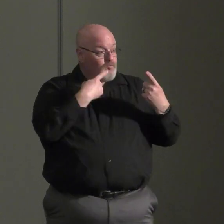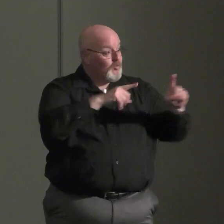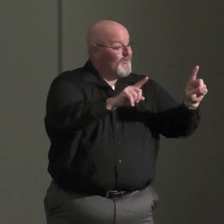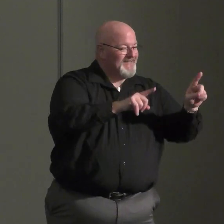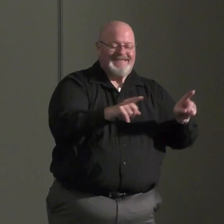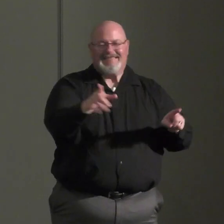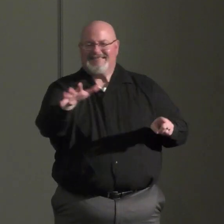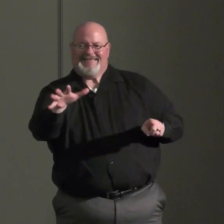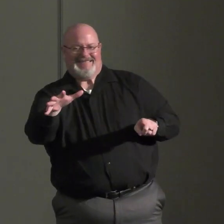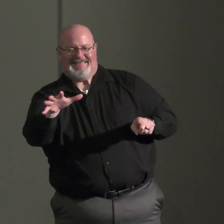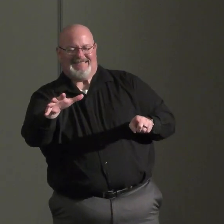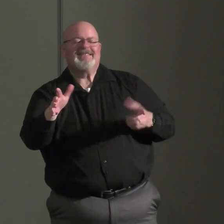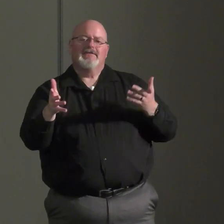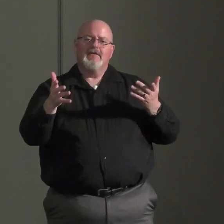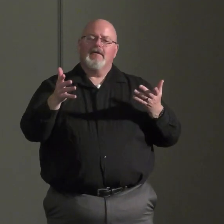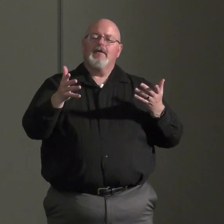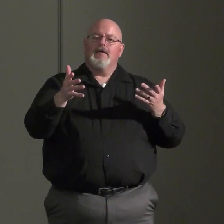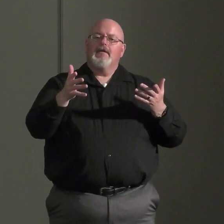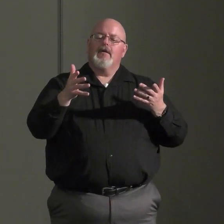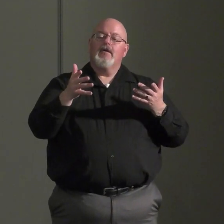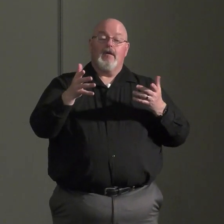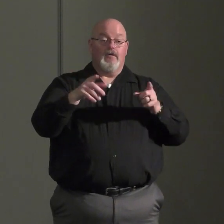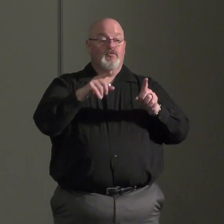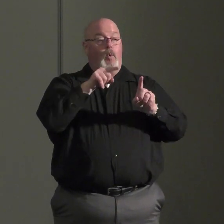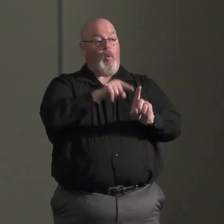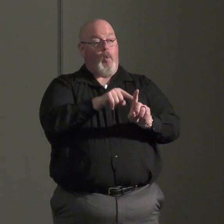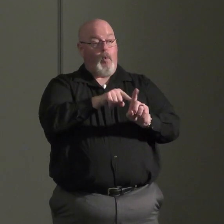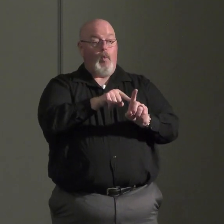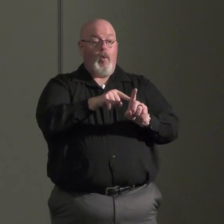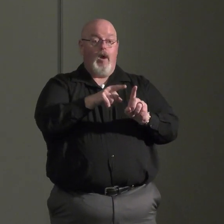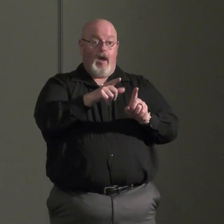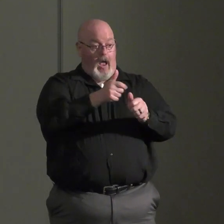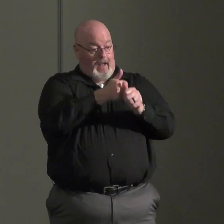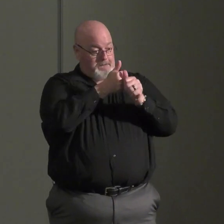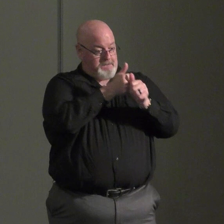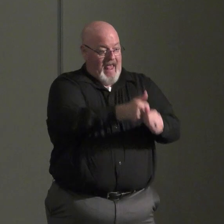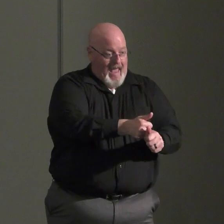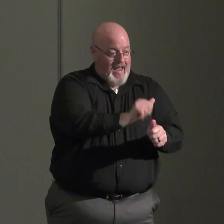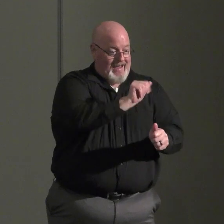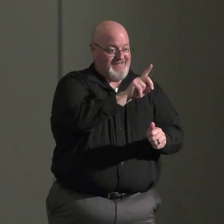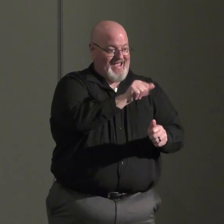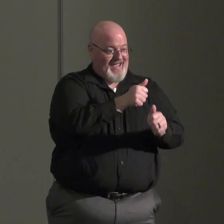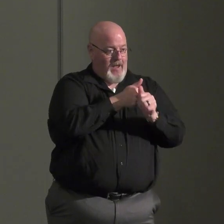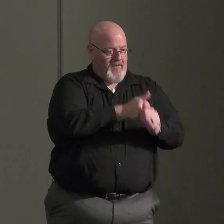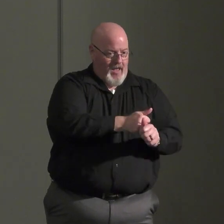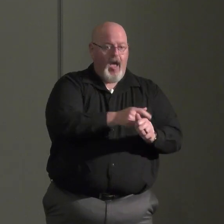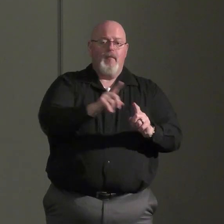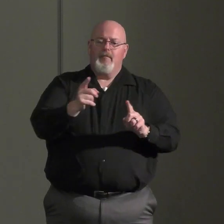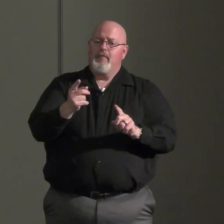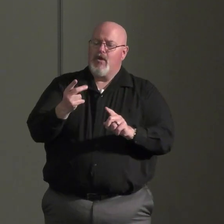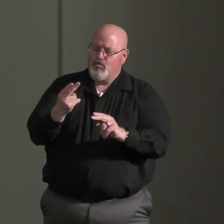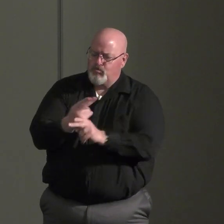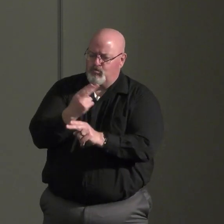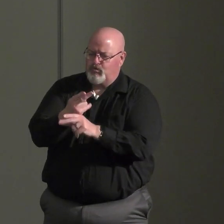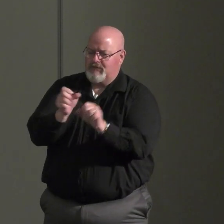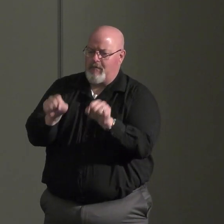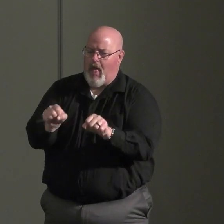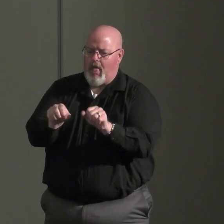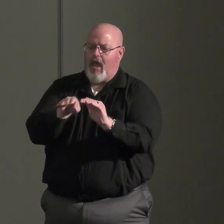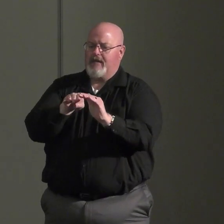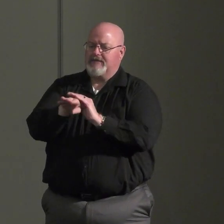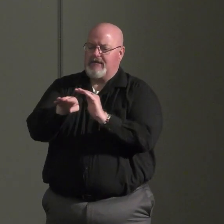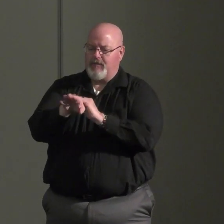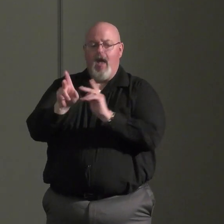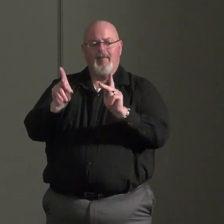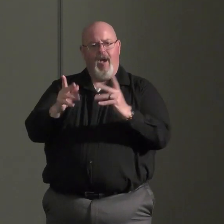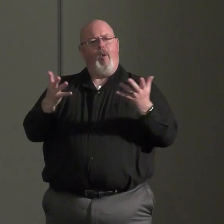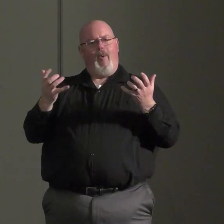not. So not only it is compliant but usable and accessible and people want to use it.